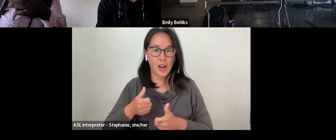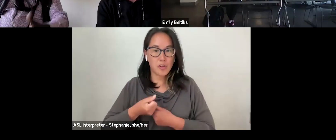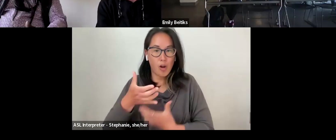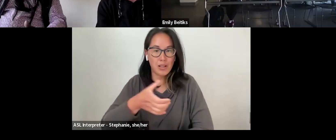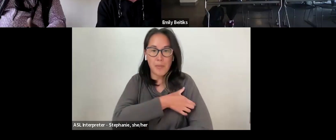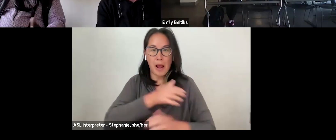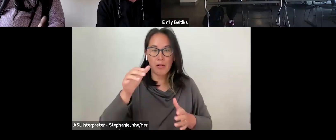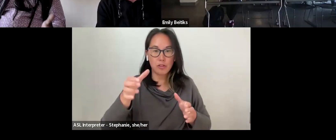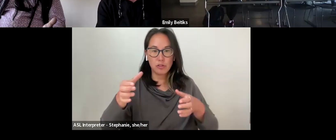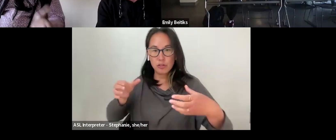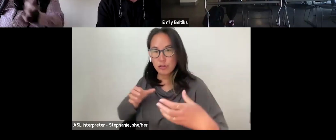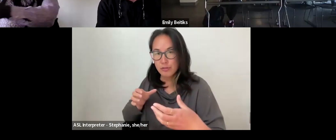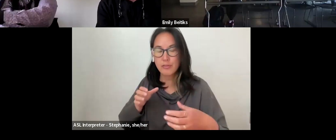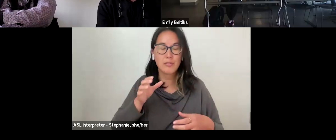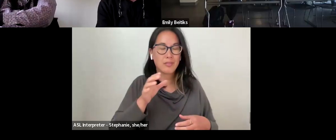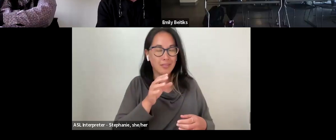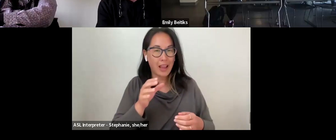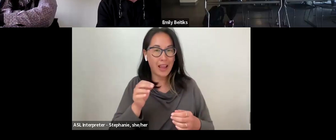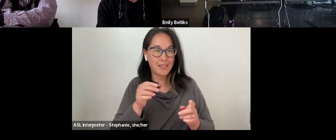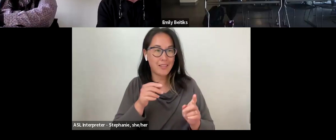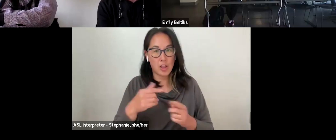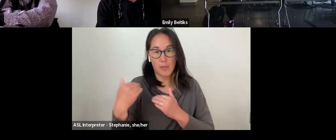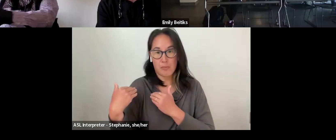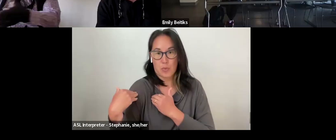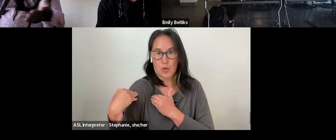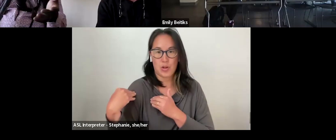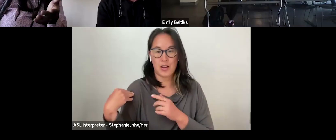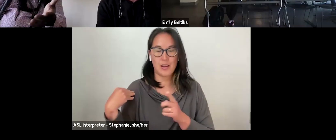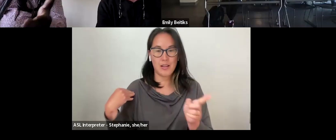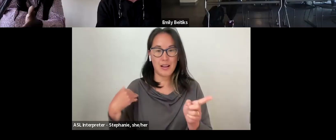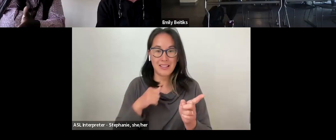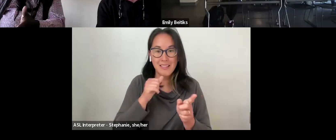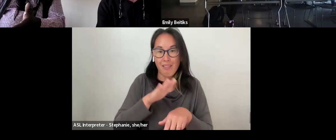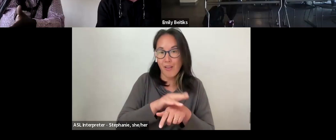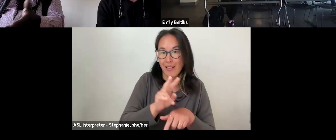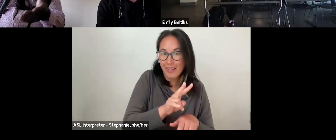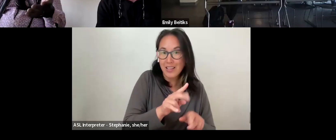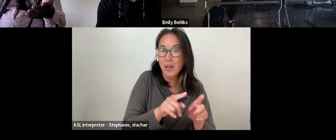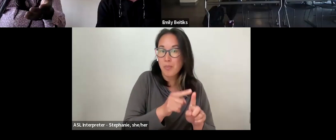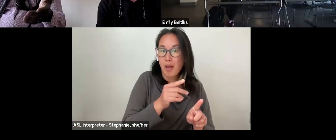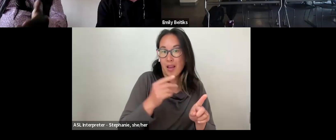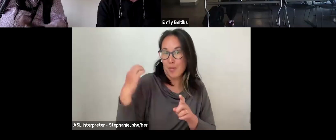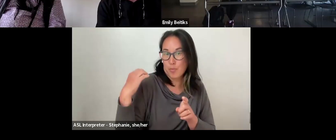from those who've been transgressed against. And resituates it where it more properly belongs in the people who are actively transgressing.